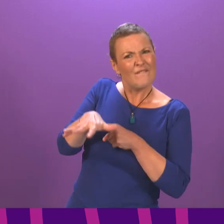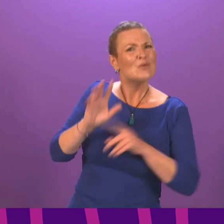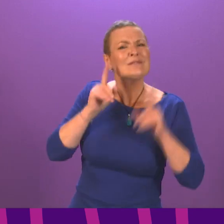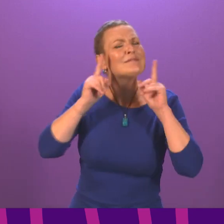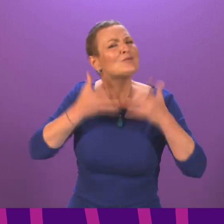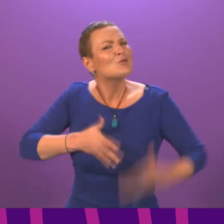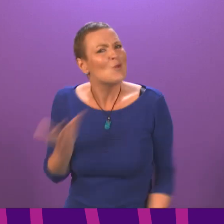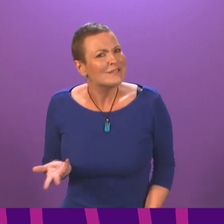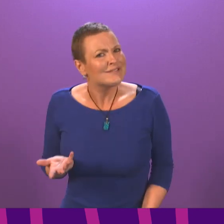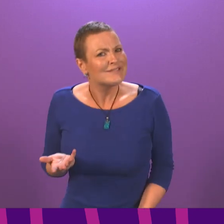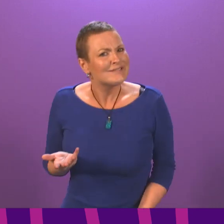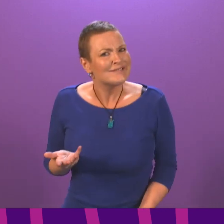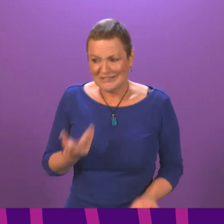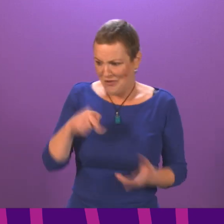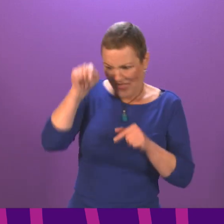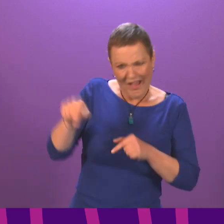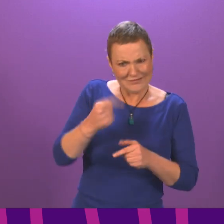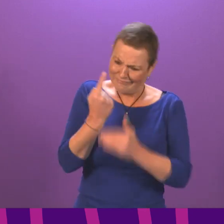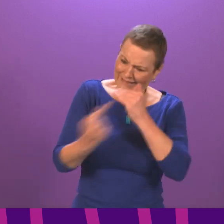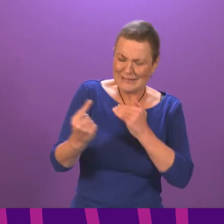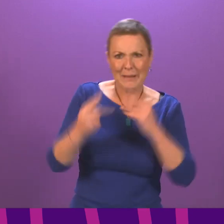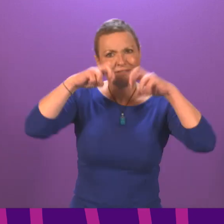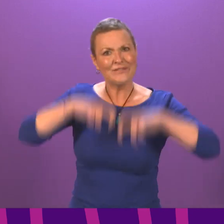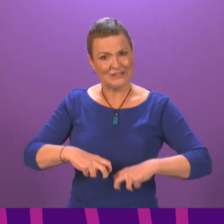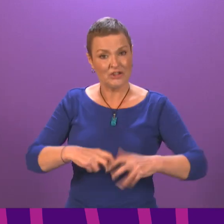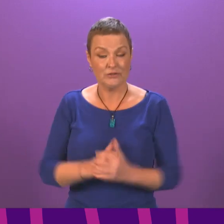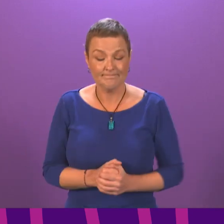the outcome of that or any other investigation.